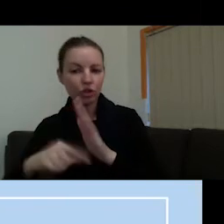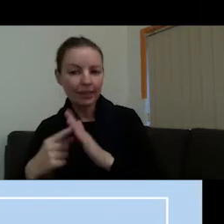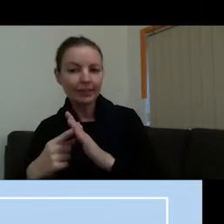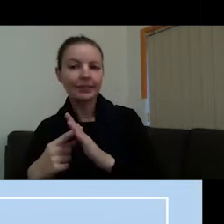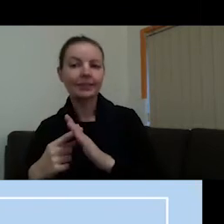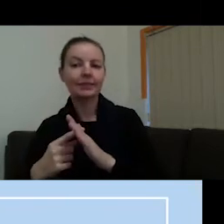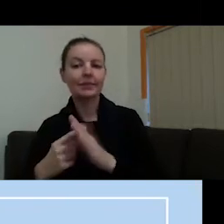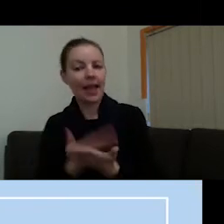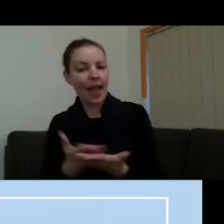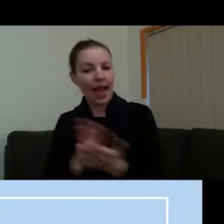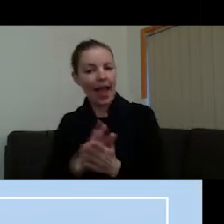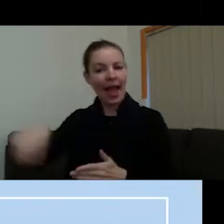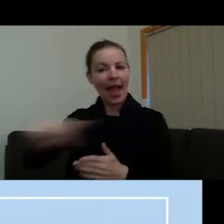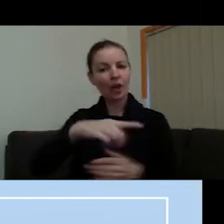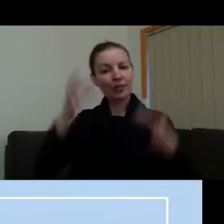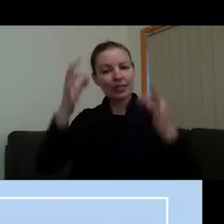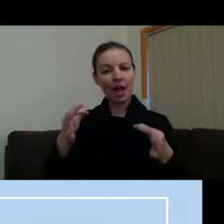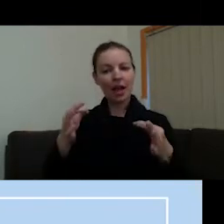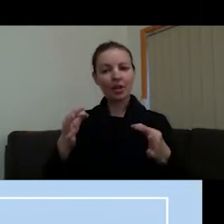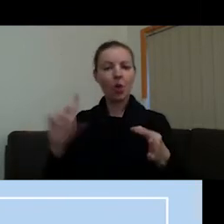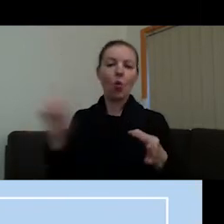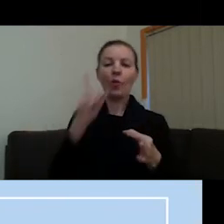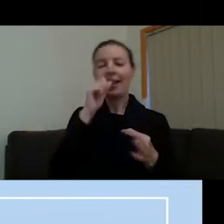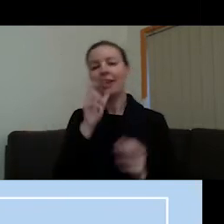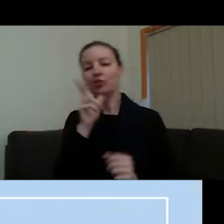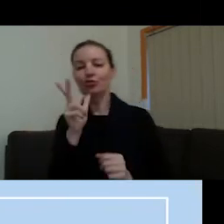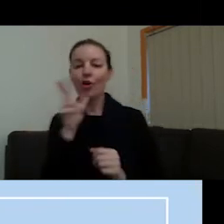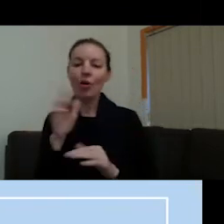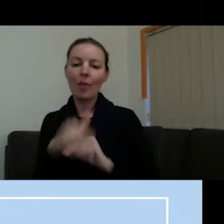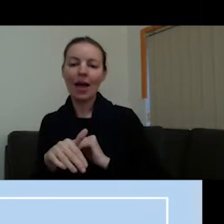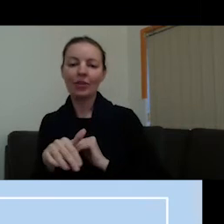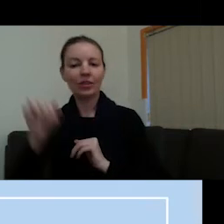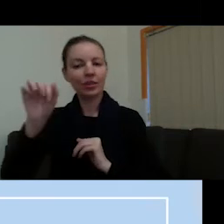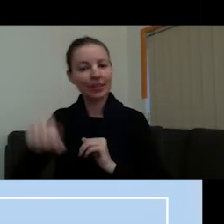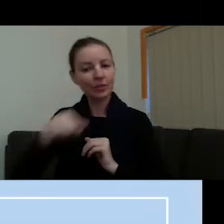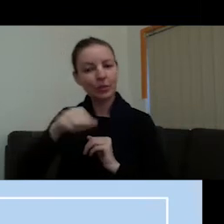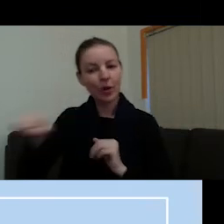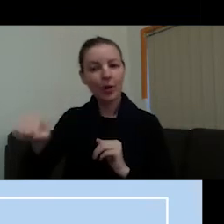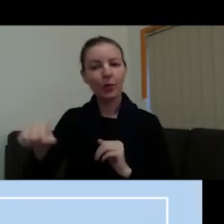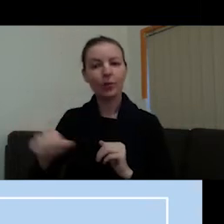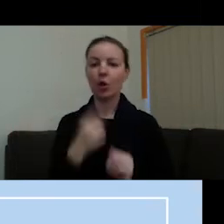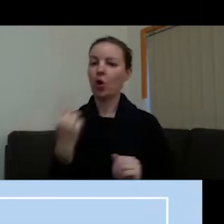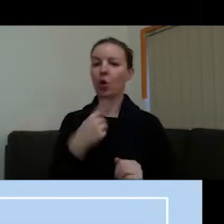what feels comfortable to joke about? Who do we answer to? What